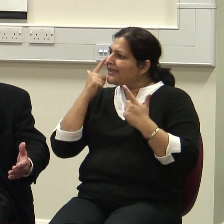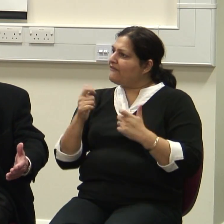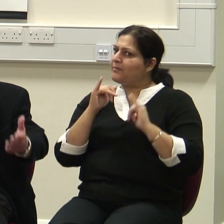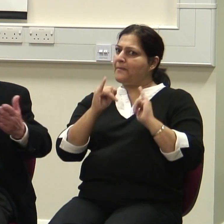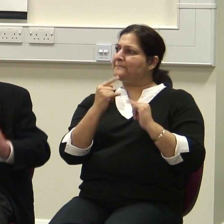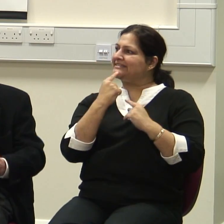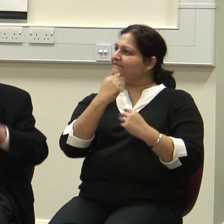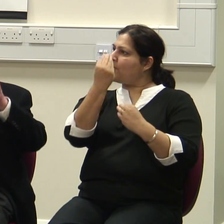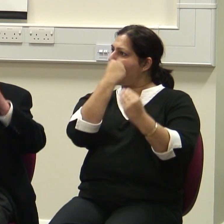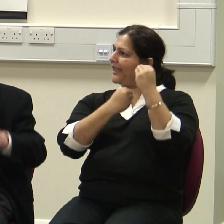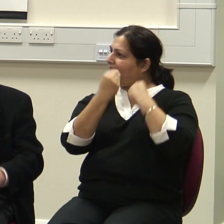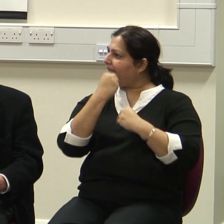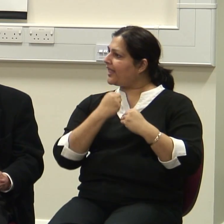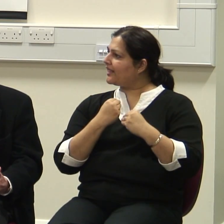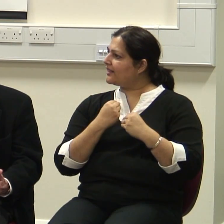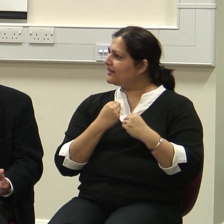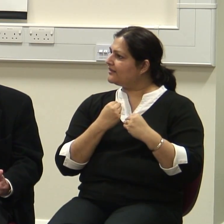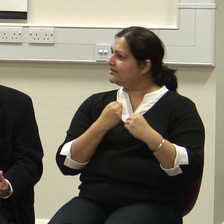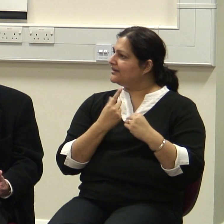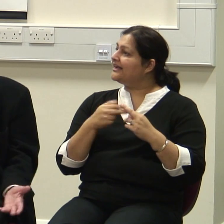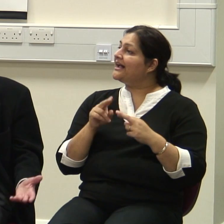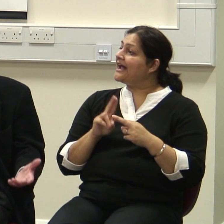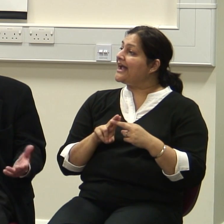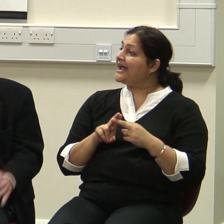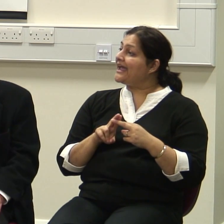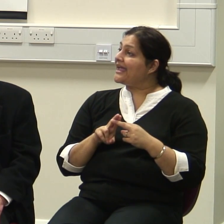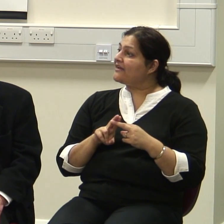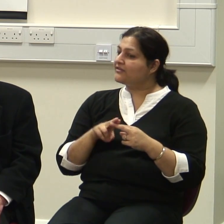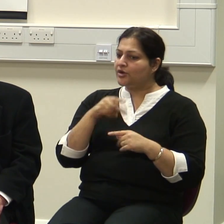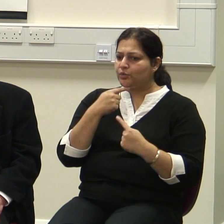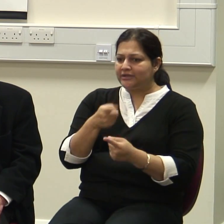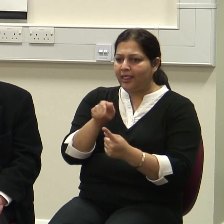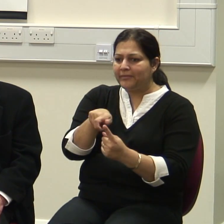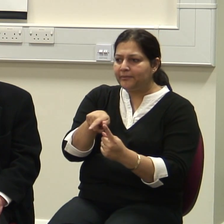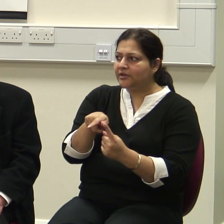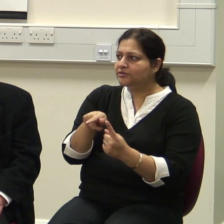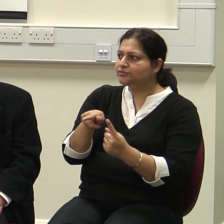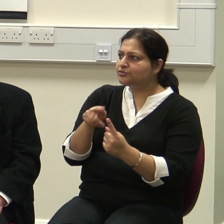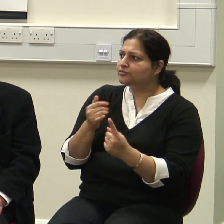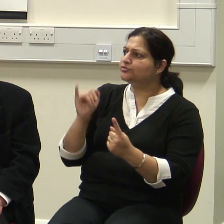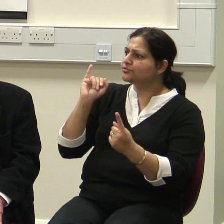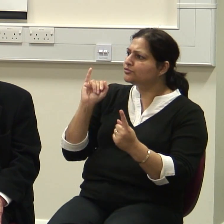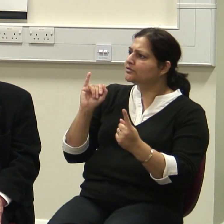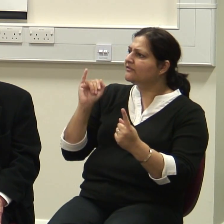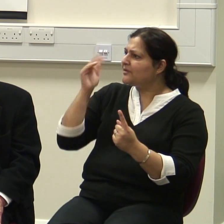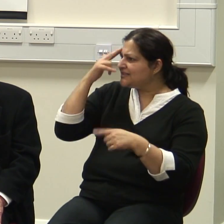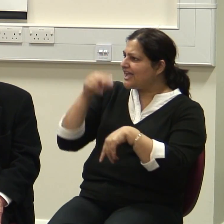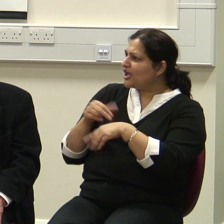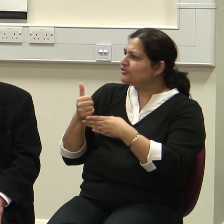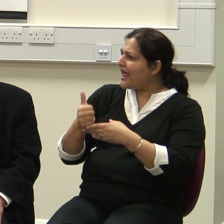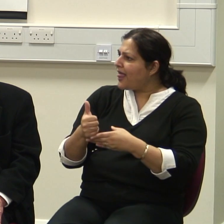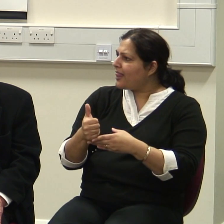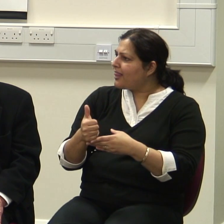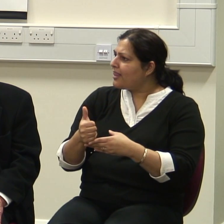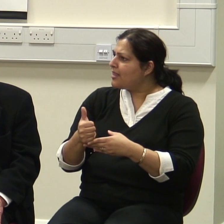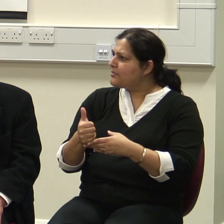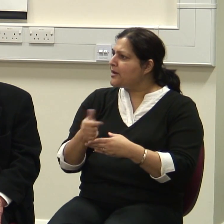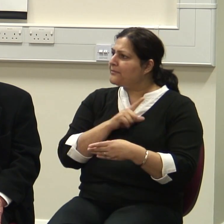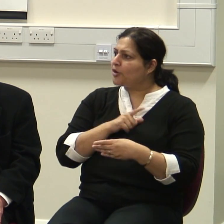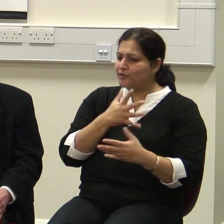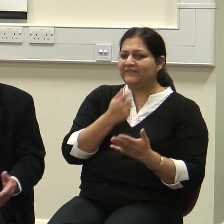for turning people away from good psychiatric help – it’s correct. Misinformation [13.15]